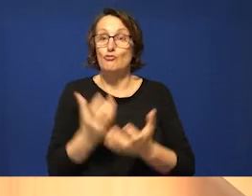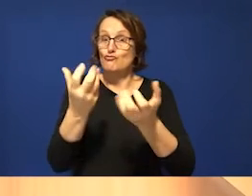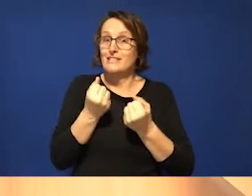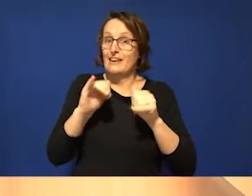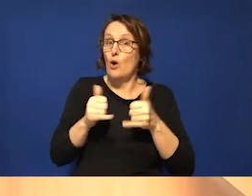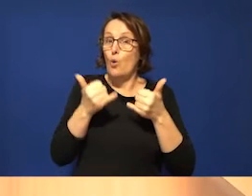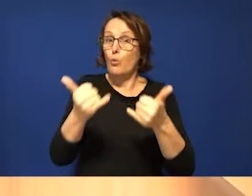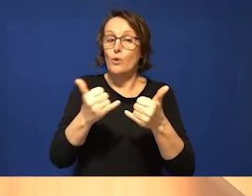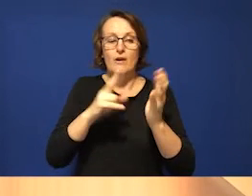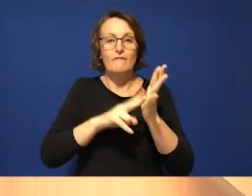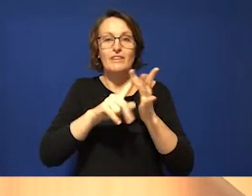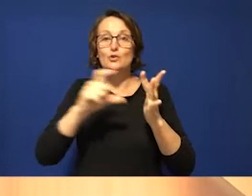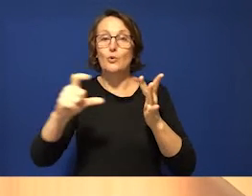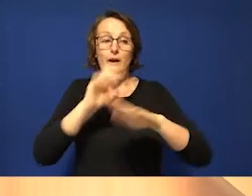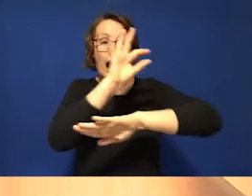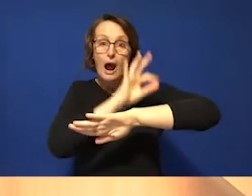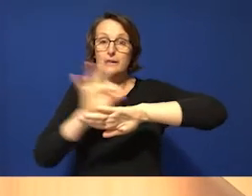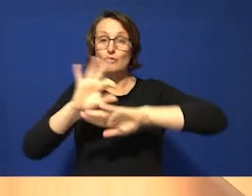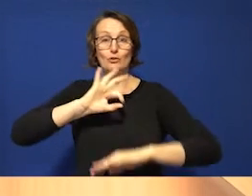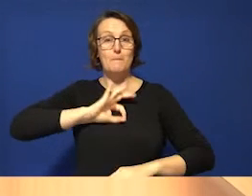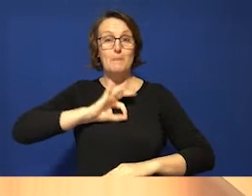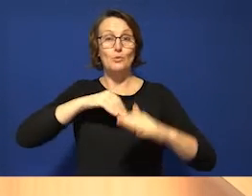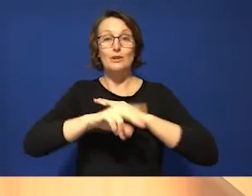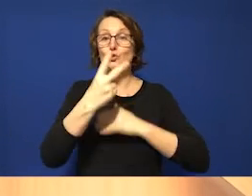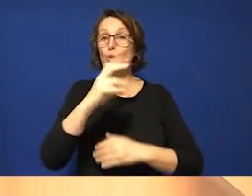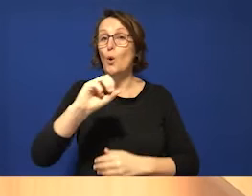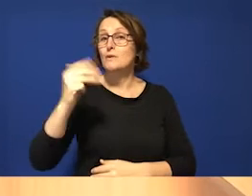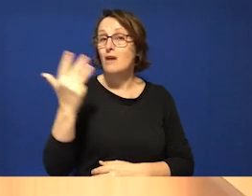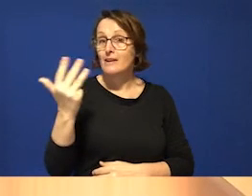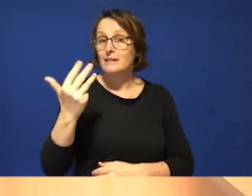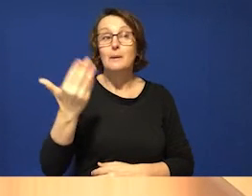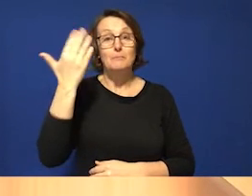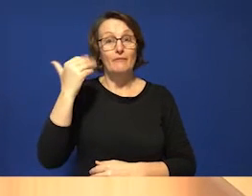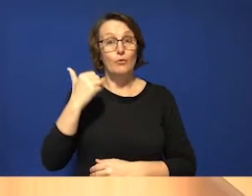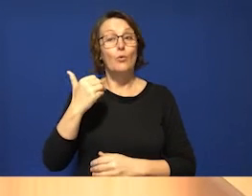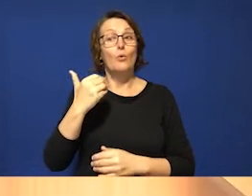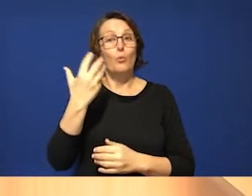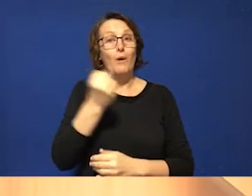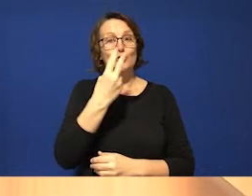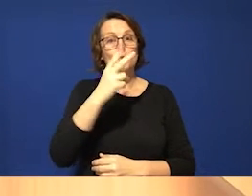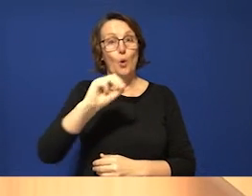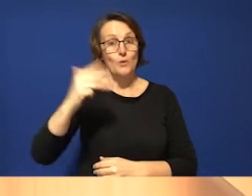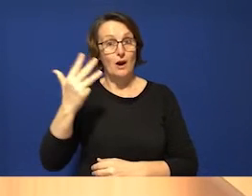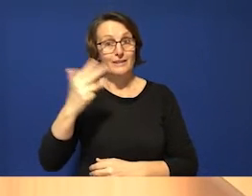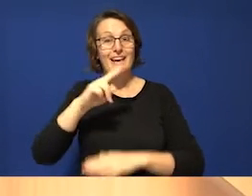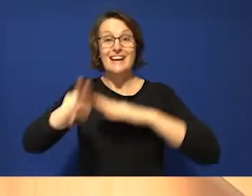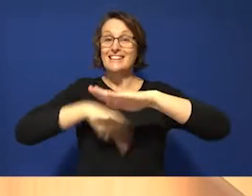the Victorian Architecture Medal in 2019 also won the 2019 National Institute of Architects Award